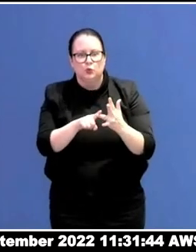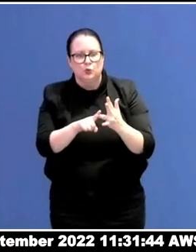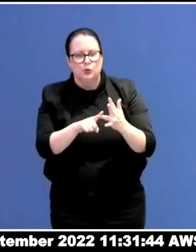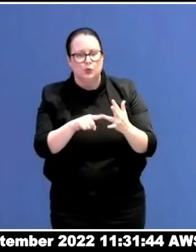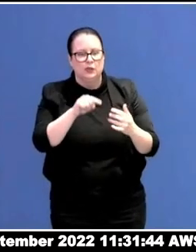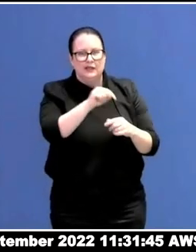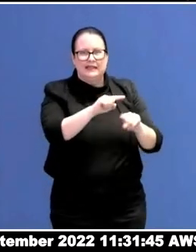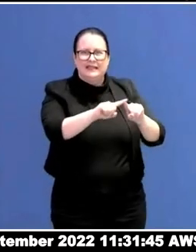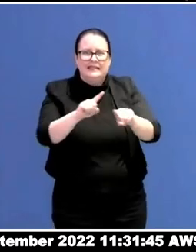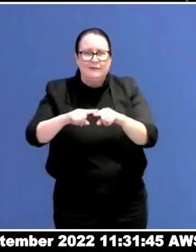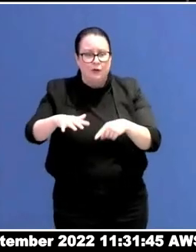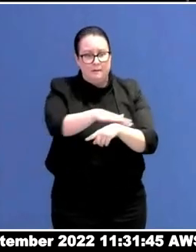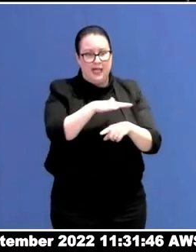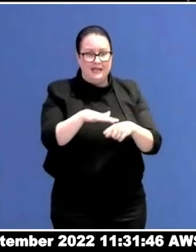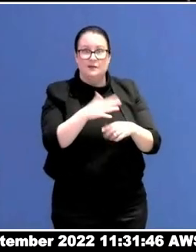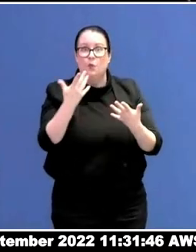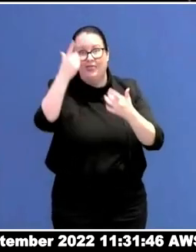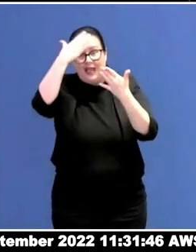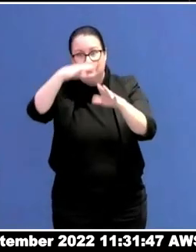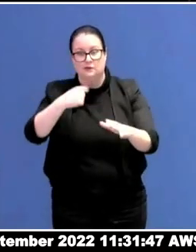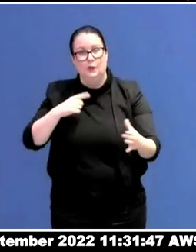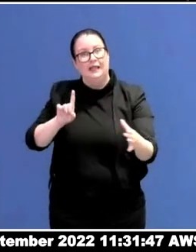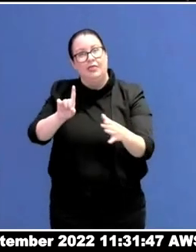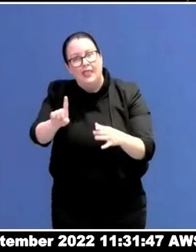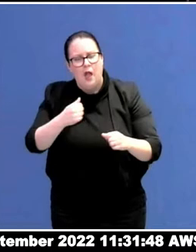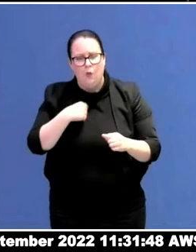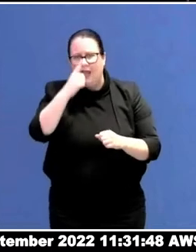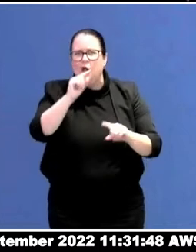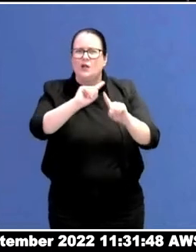know, people were placed, having all access in the prison, it was really good.